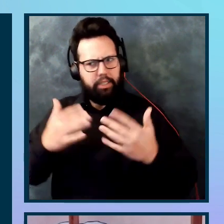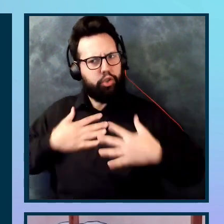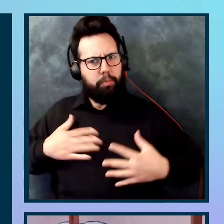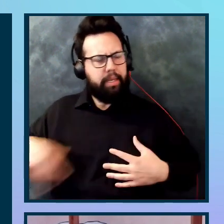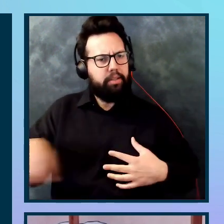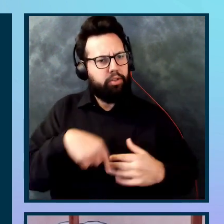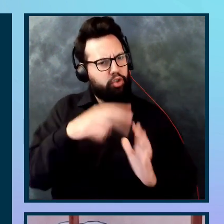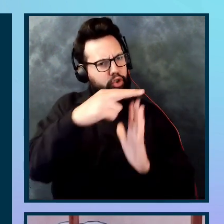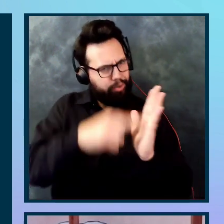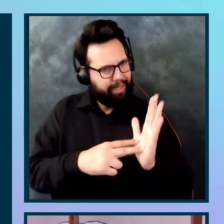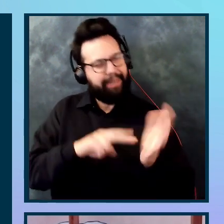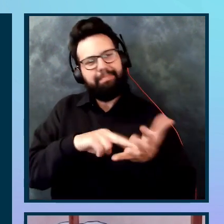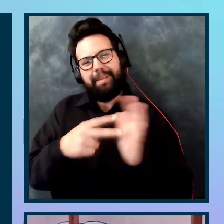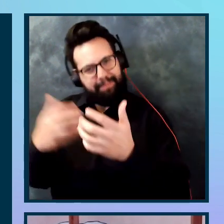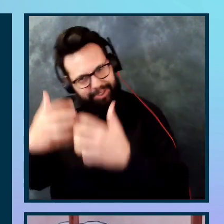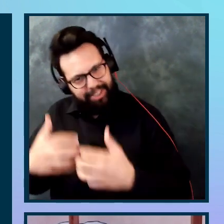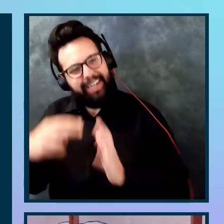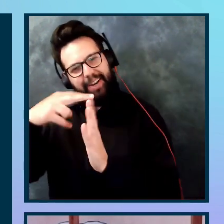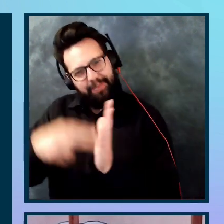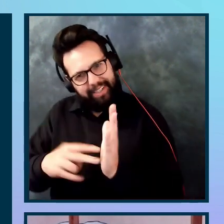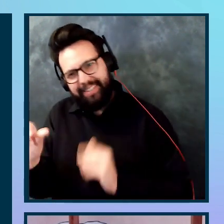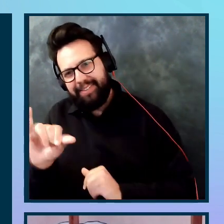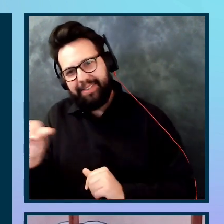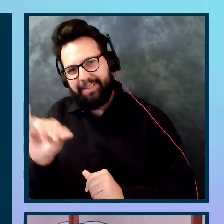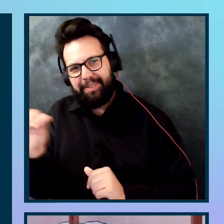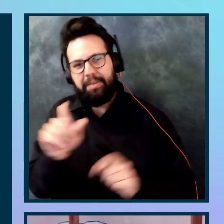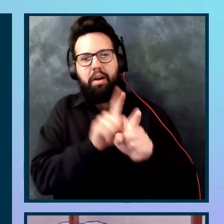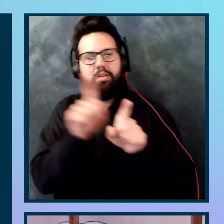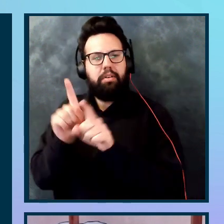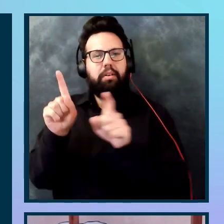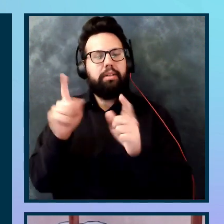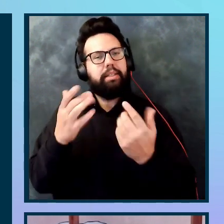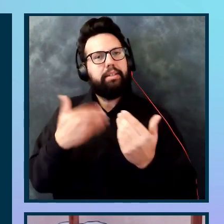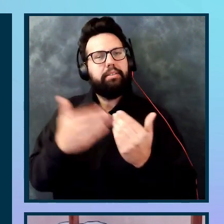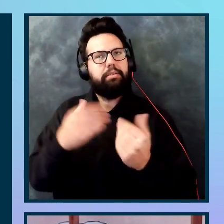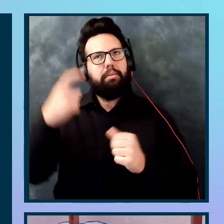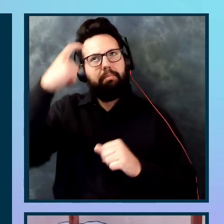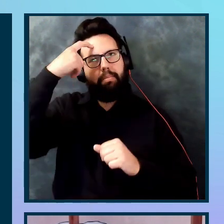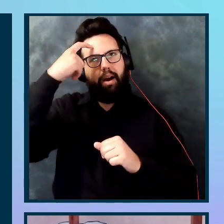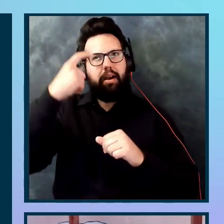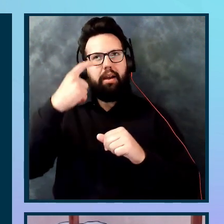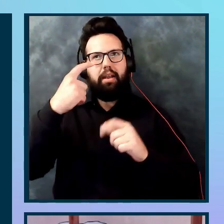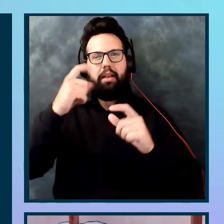but it also provides a mental structure for everyone involved to really think through